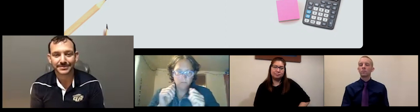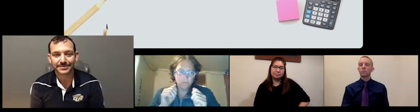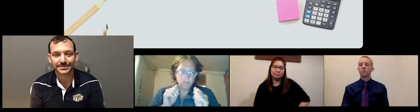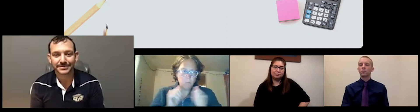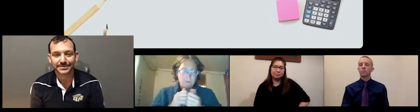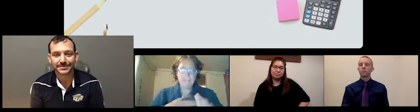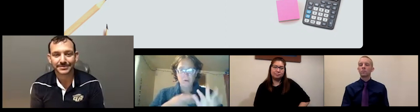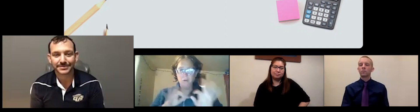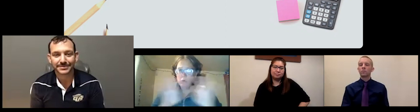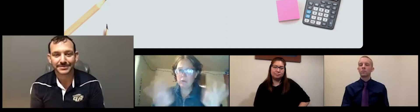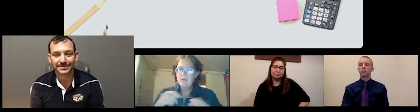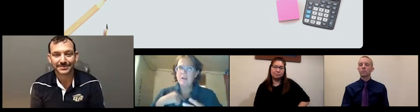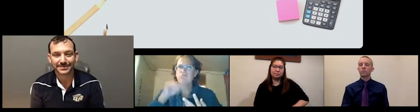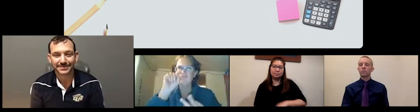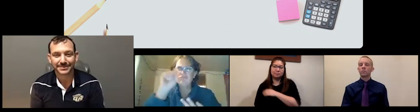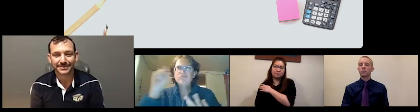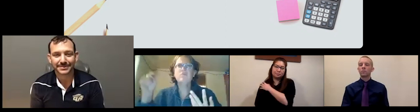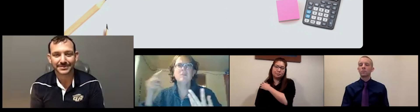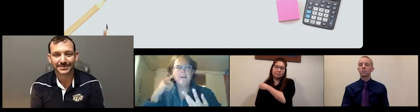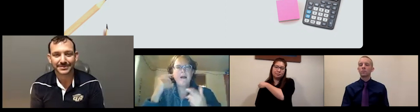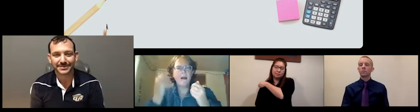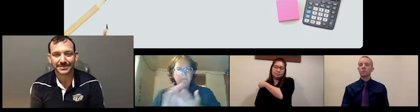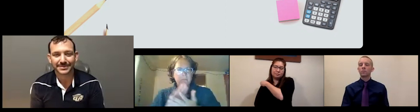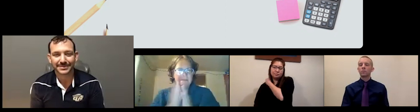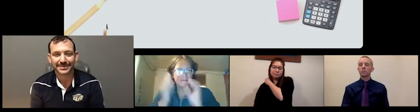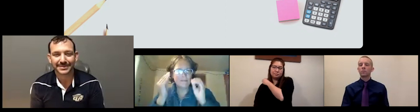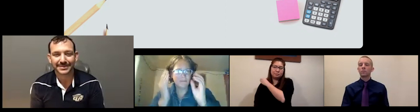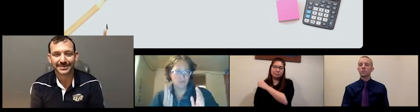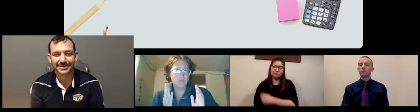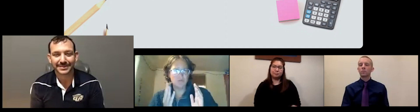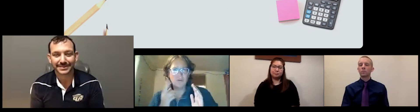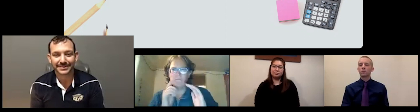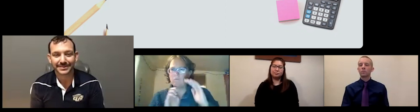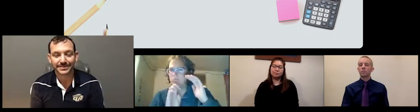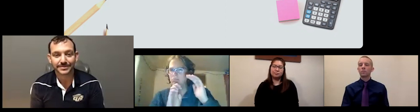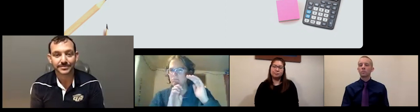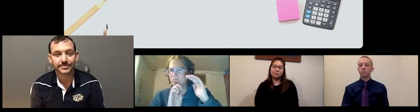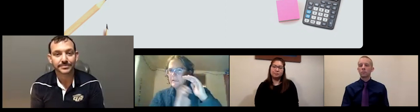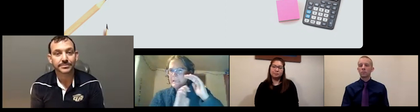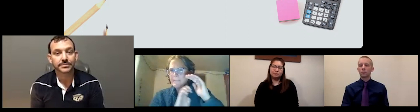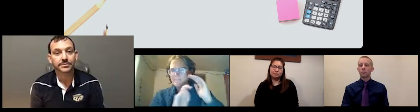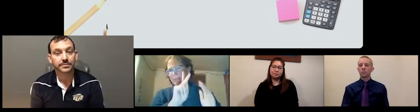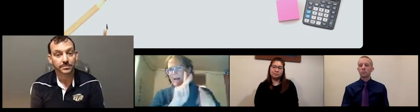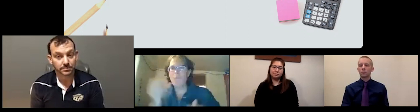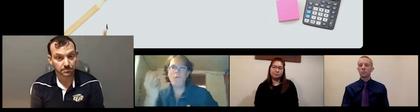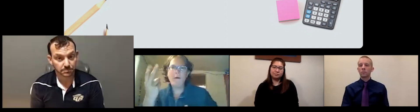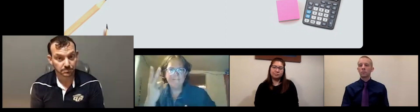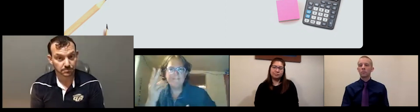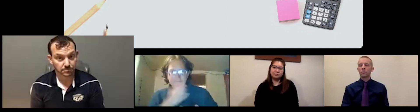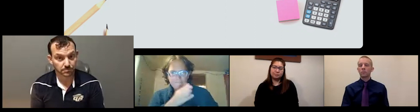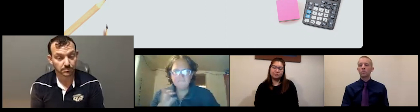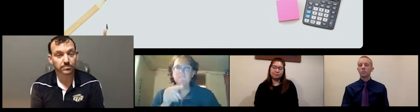With my degree, there are possibilities. I could become a K-12 teacher.